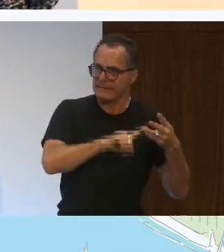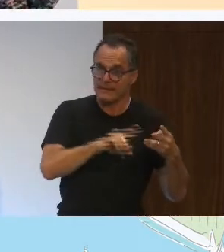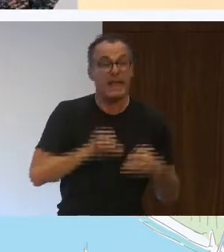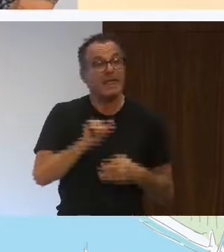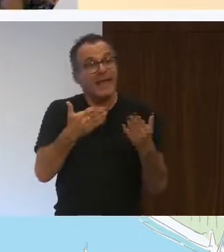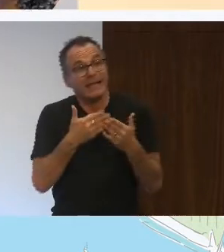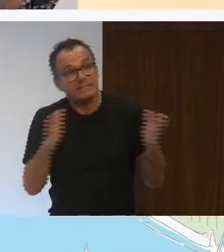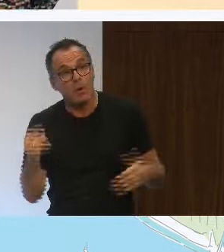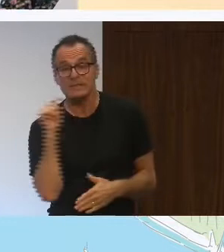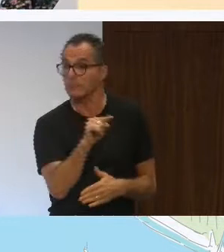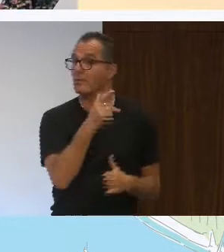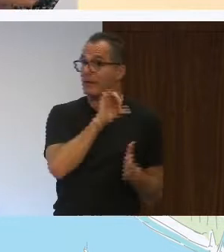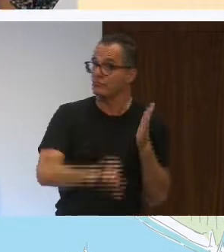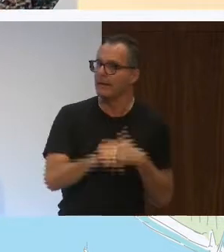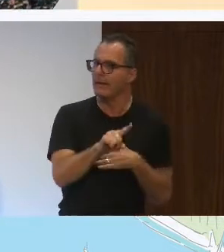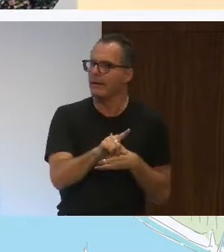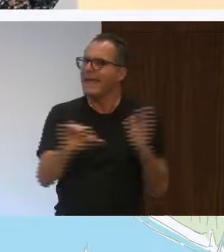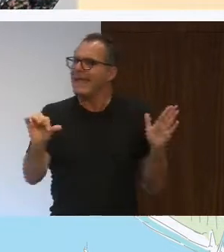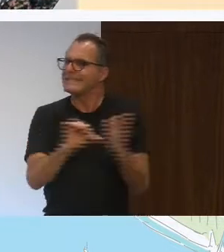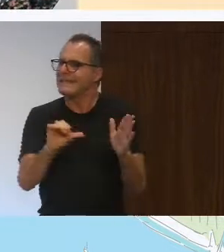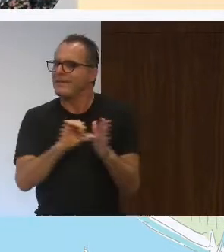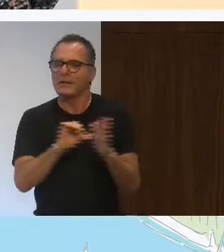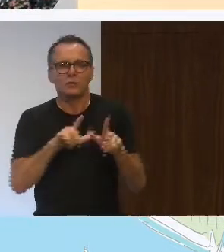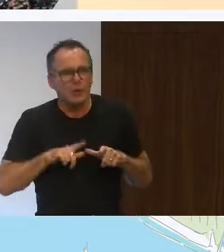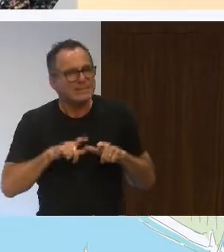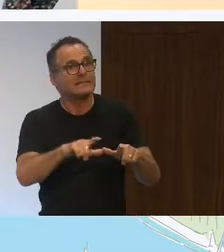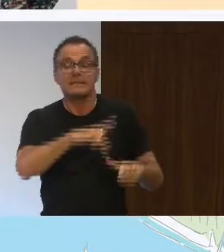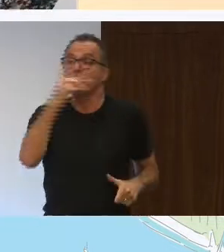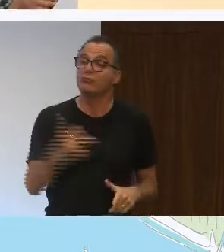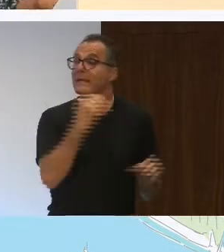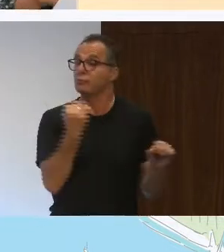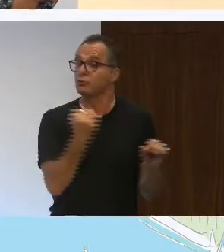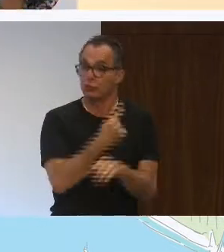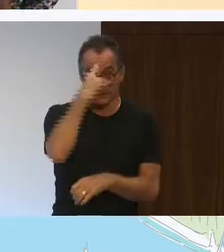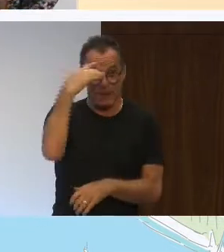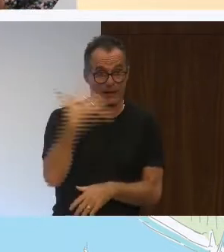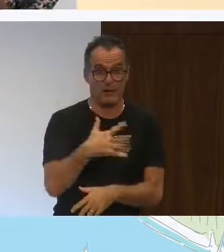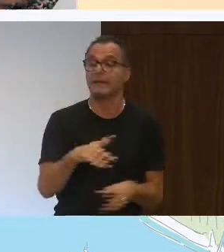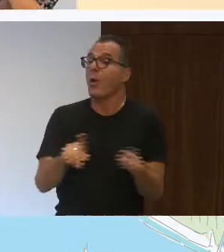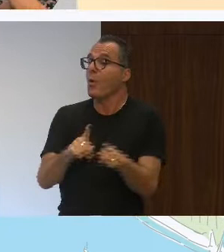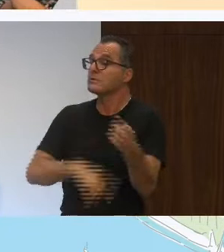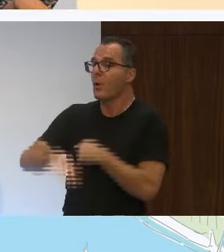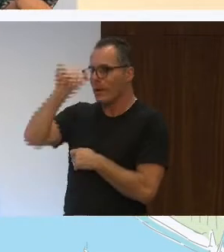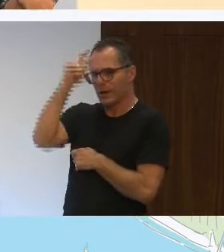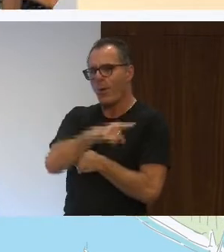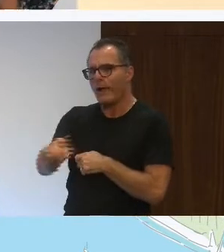trigger, it's actually very hard to consistently reproduce migraine. And we also know, as I'm sure many of you can relate to that trying